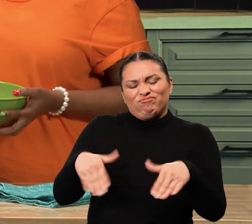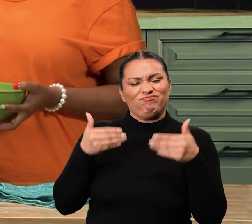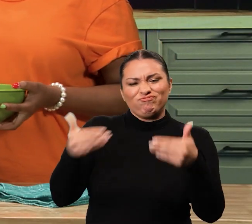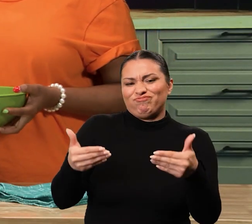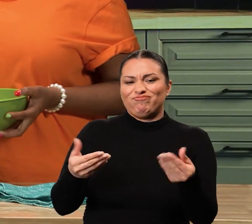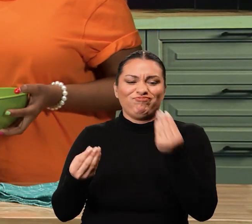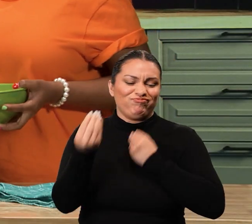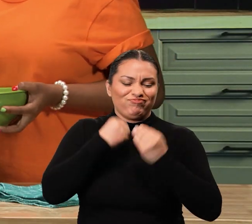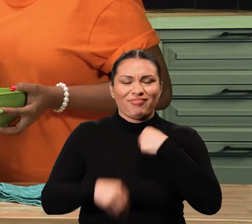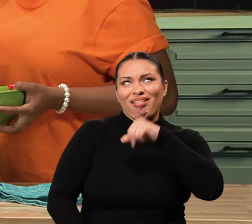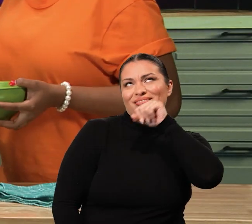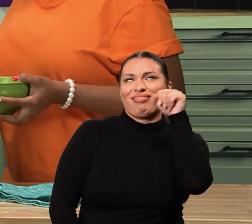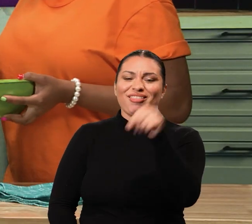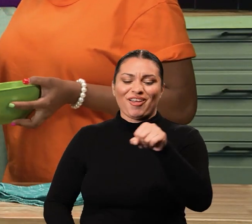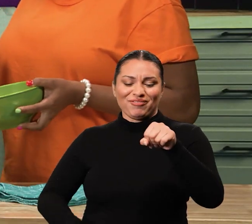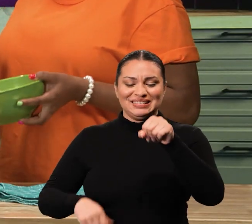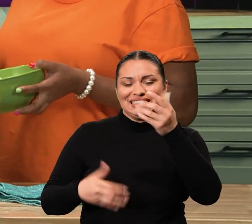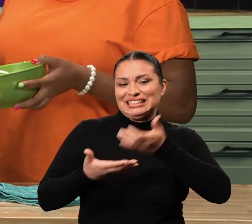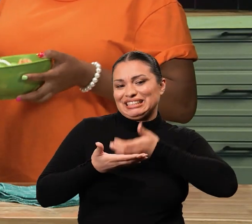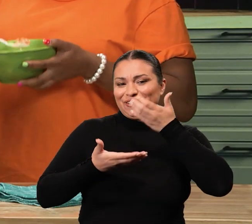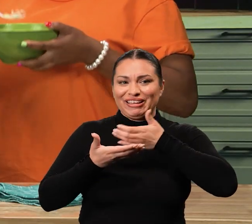Me too. I love cereal. And science.